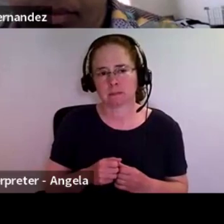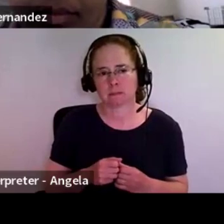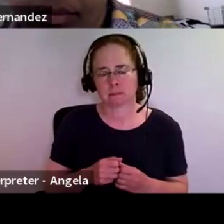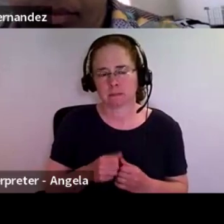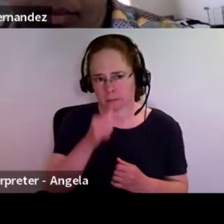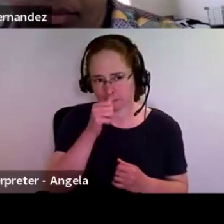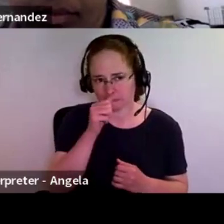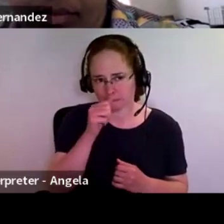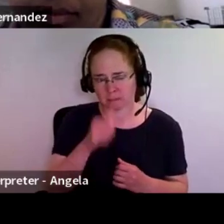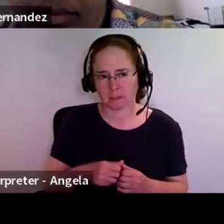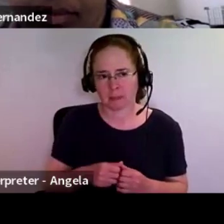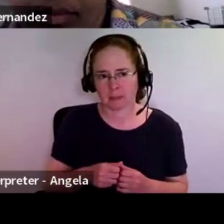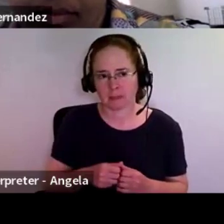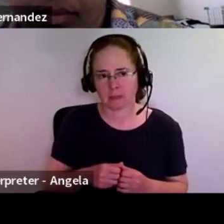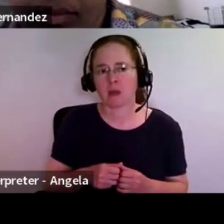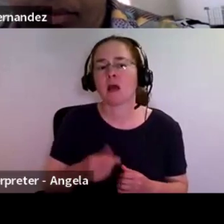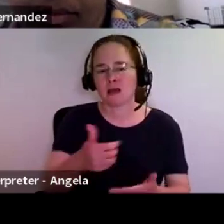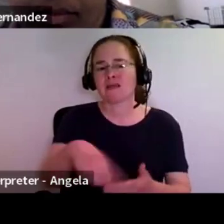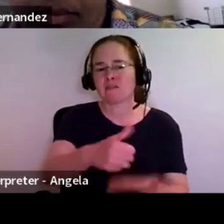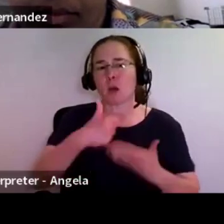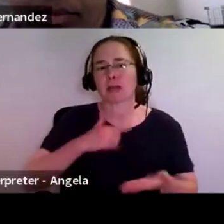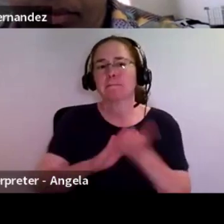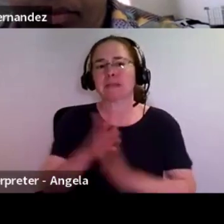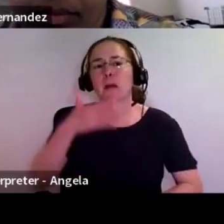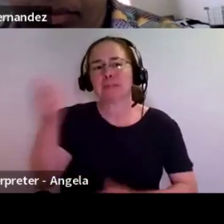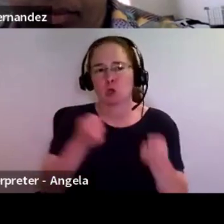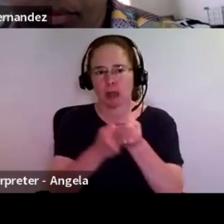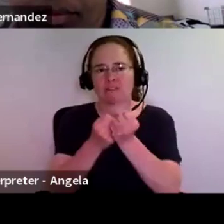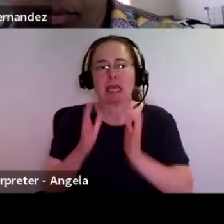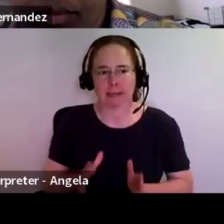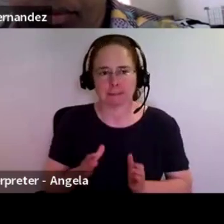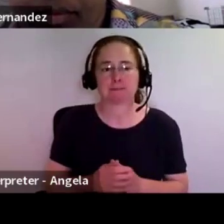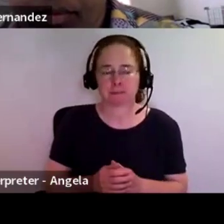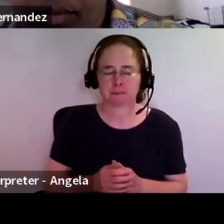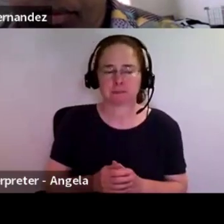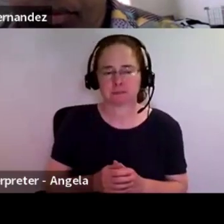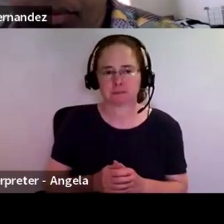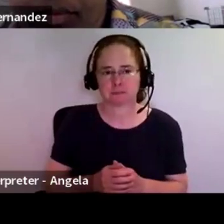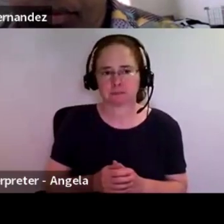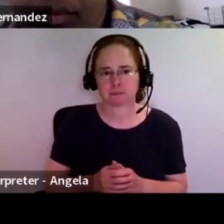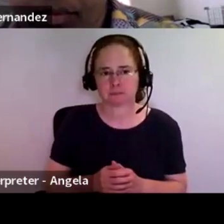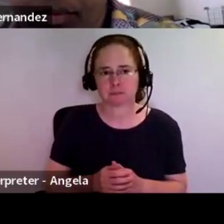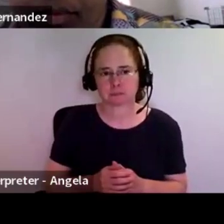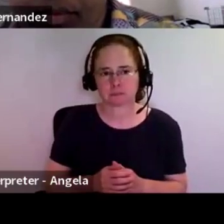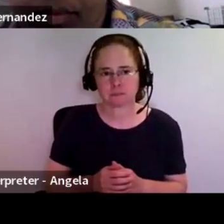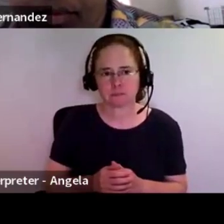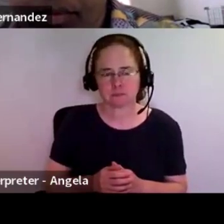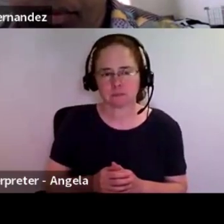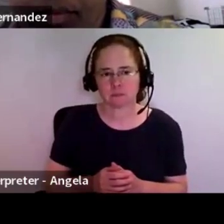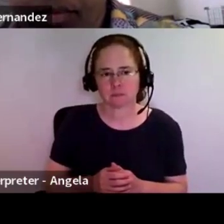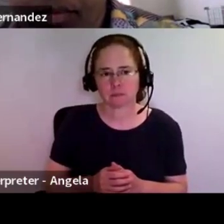better. A better advocate, but I believe, I believe that